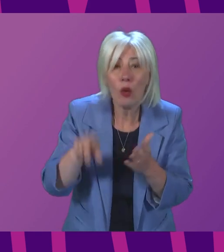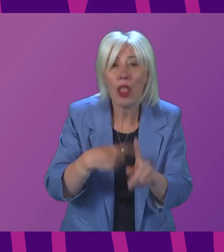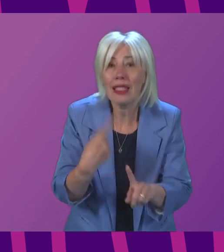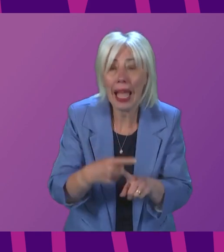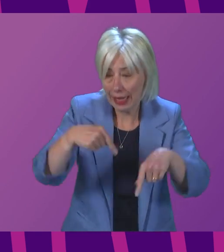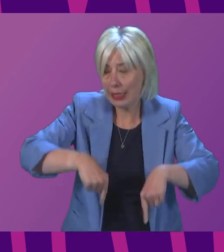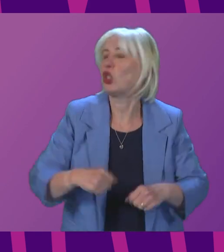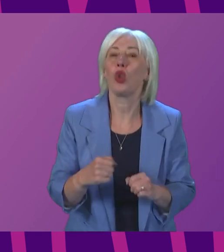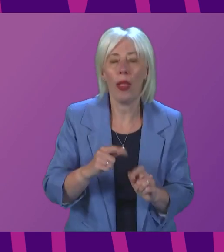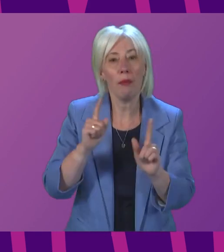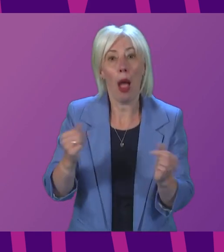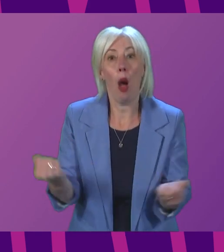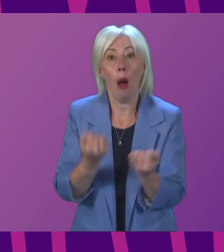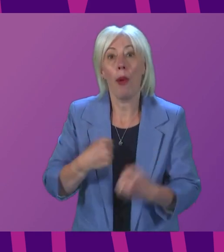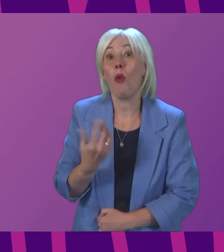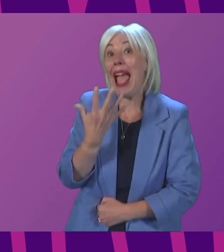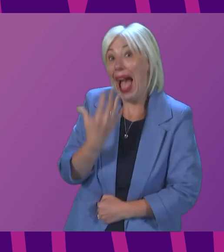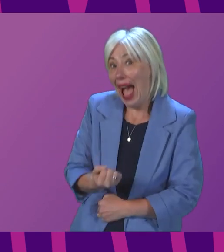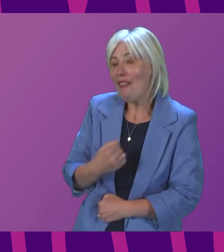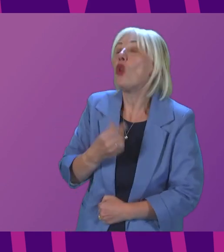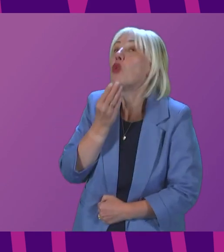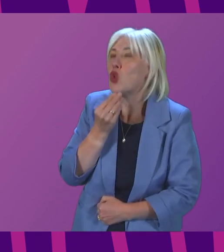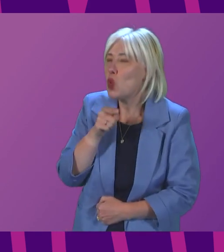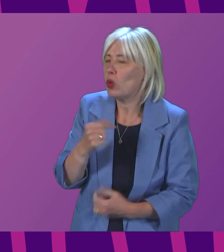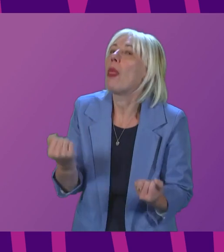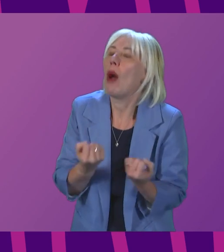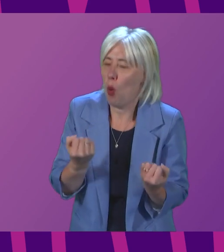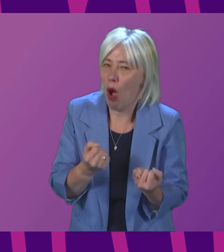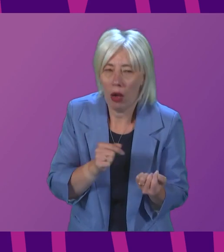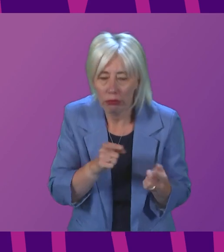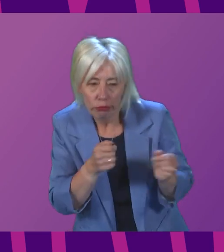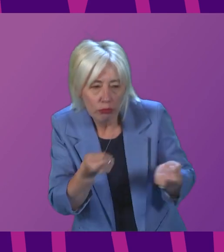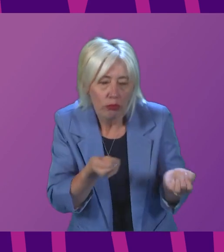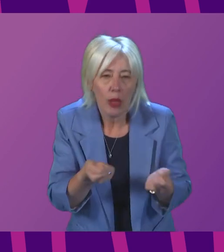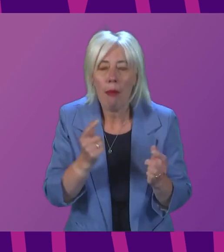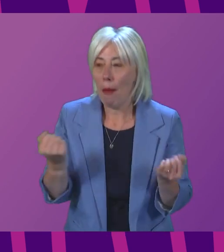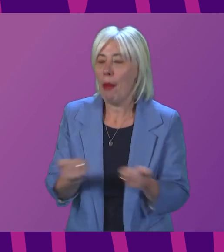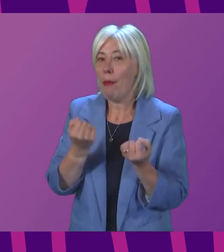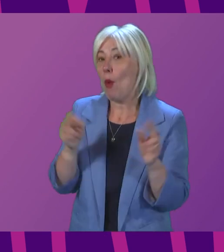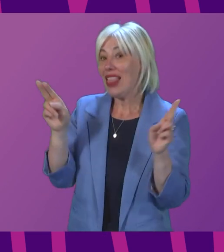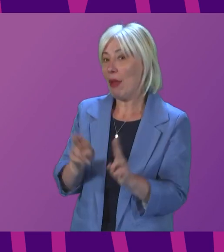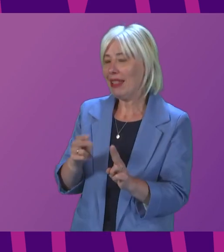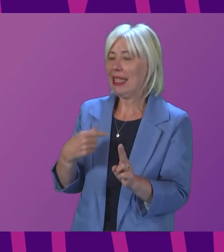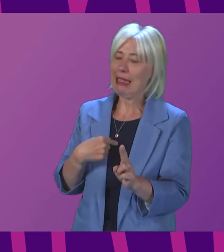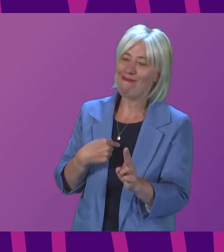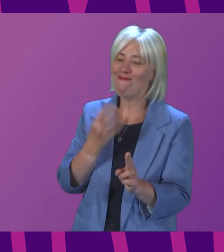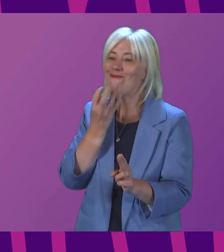Where we have the power, we use that power, and where the power is limited, unfortunately, we cannot act in the way that we would want to.